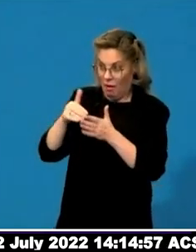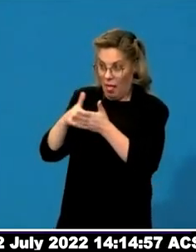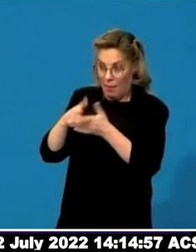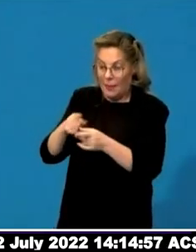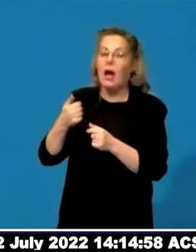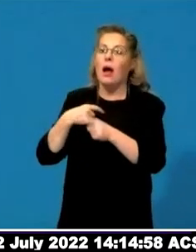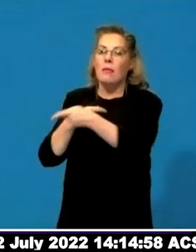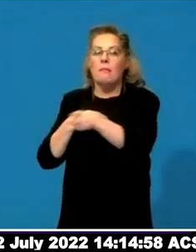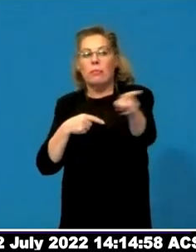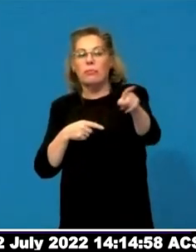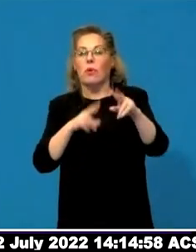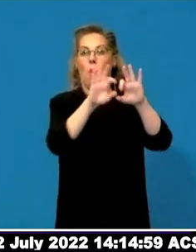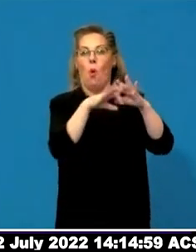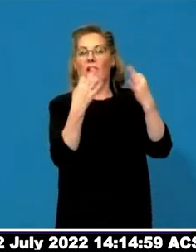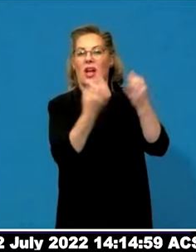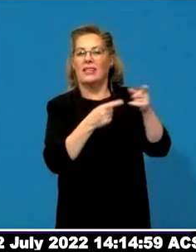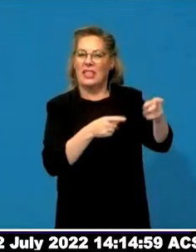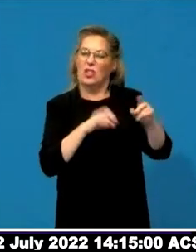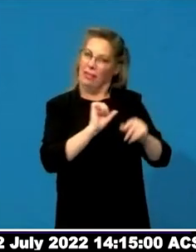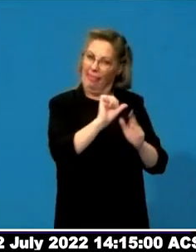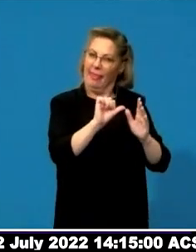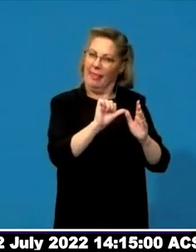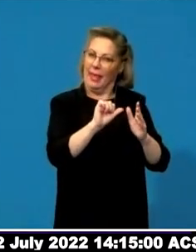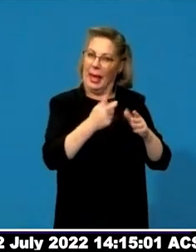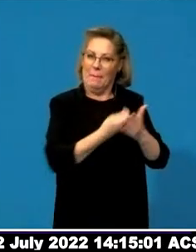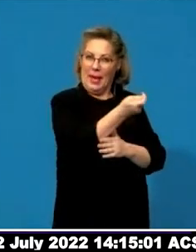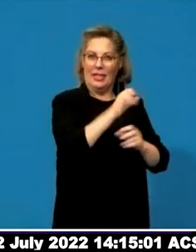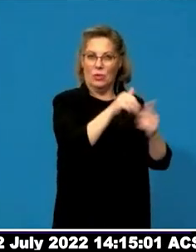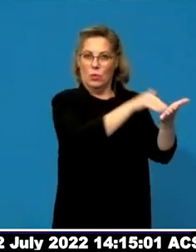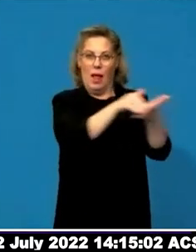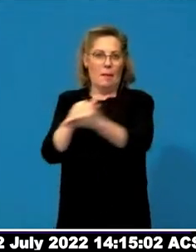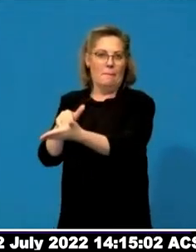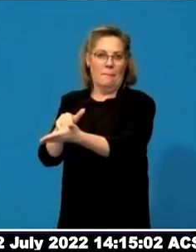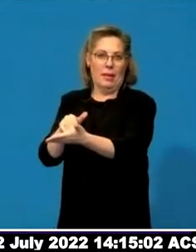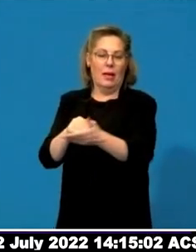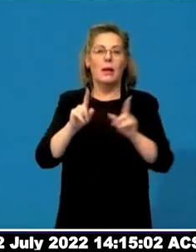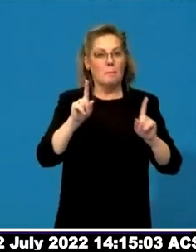But, yes, we certainly help and support them to get access.